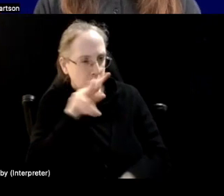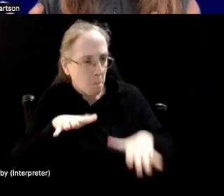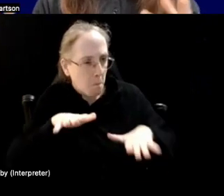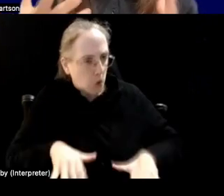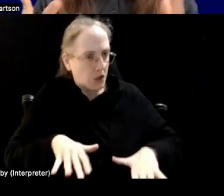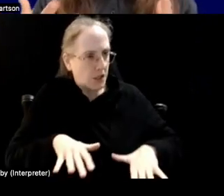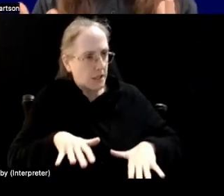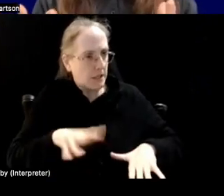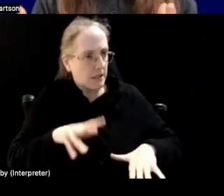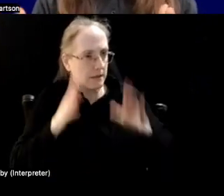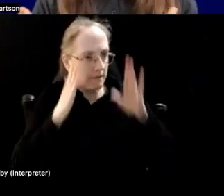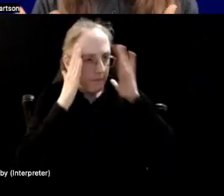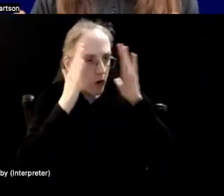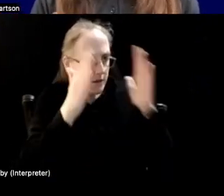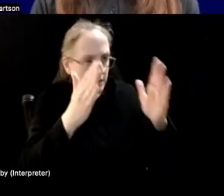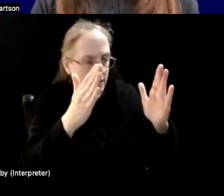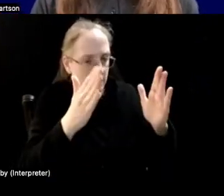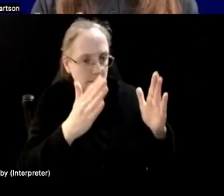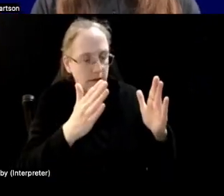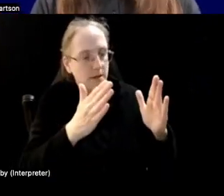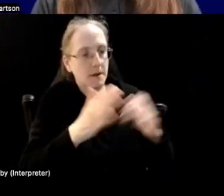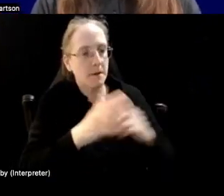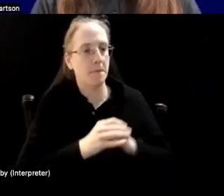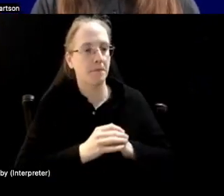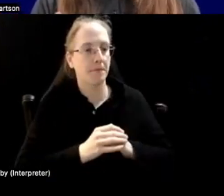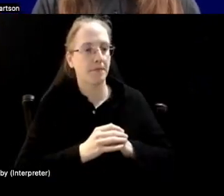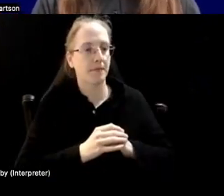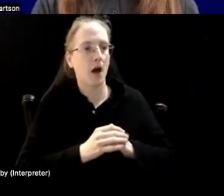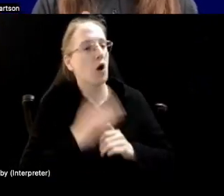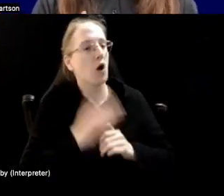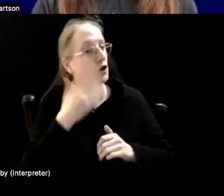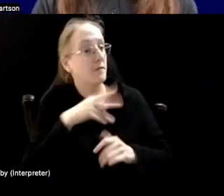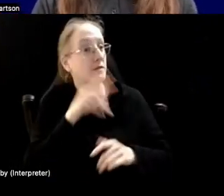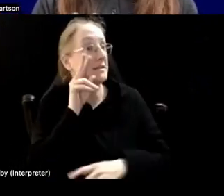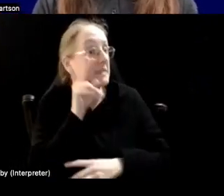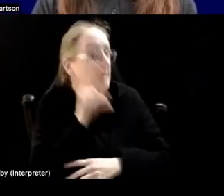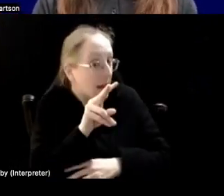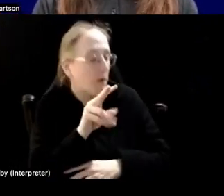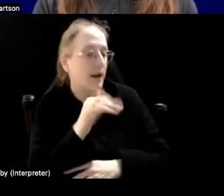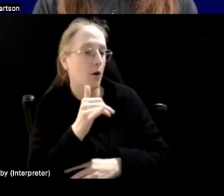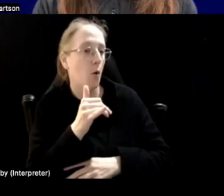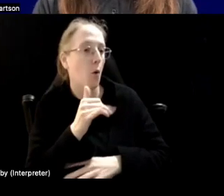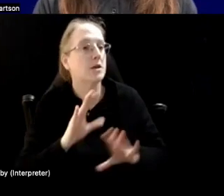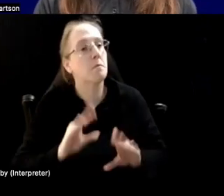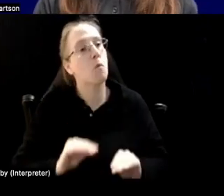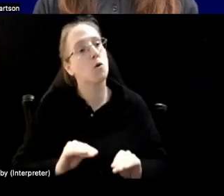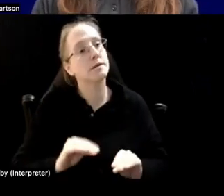her head in one position, whether she is staring or whether she is just pausing and thinking,